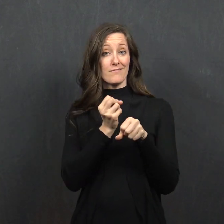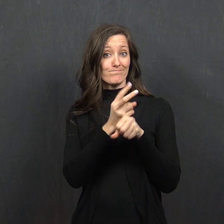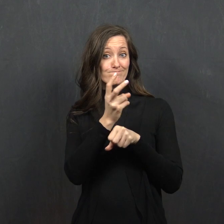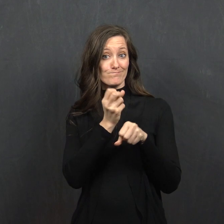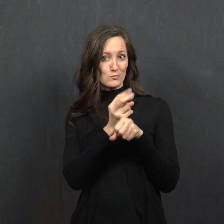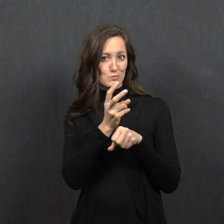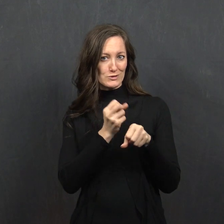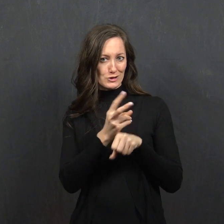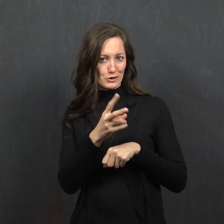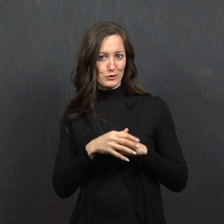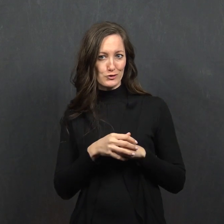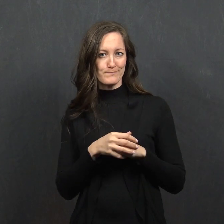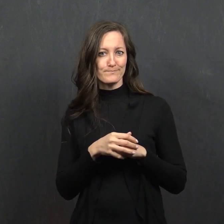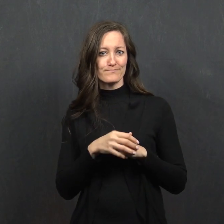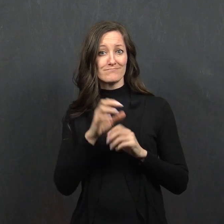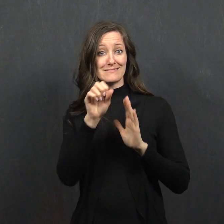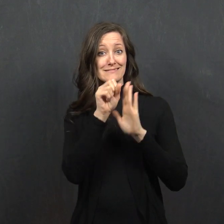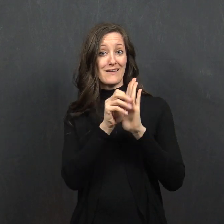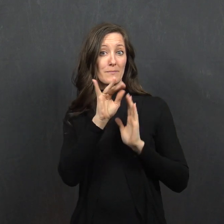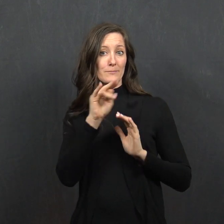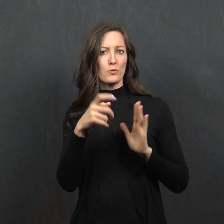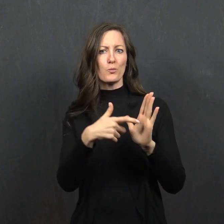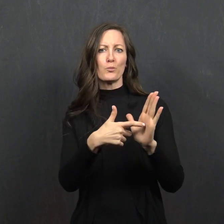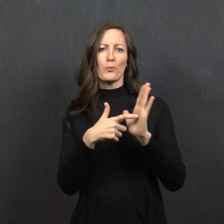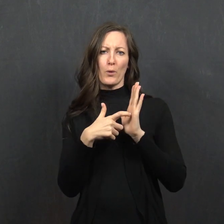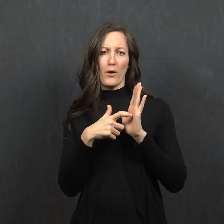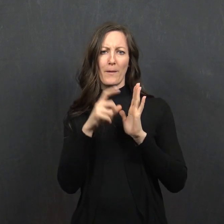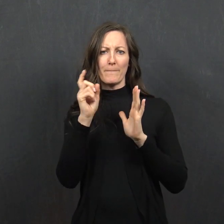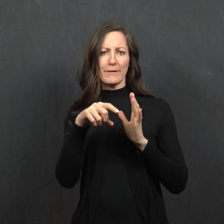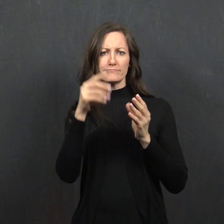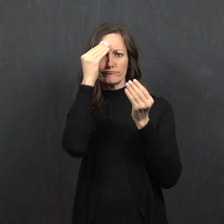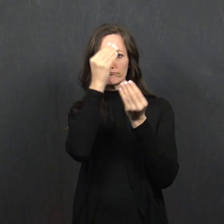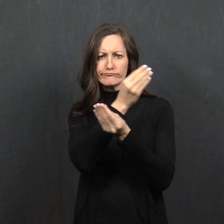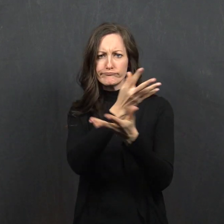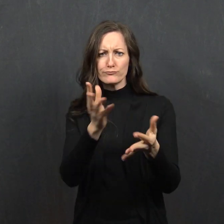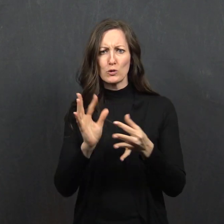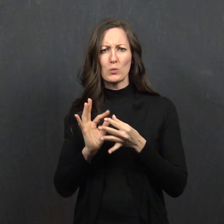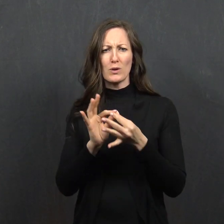Every two years, the State of Minnesota is required to share information